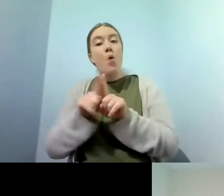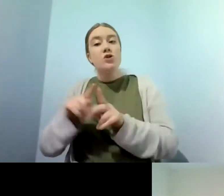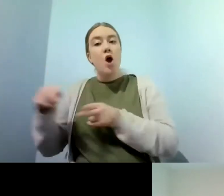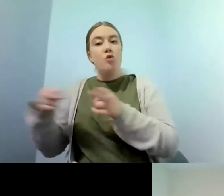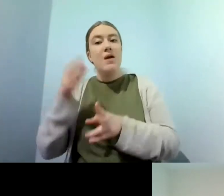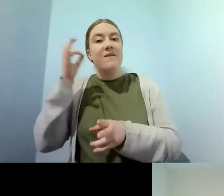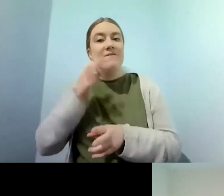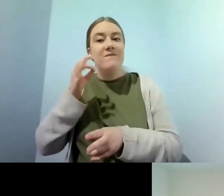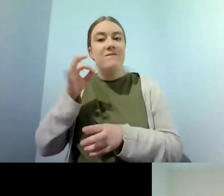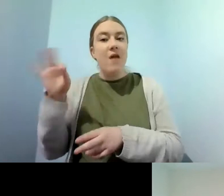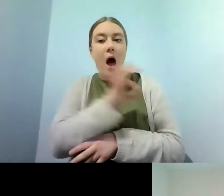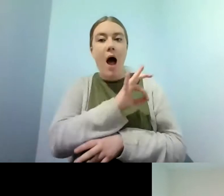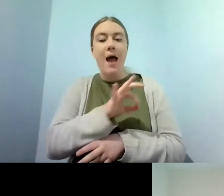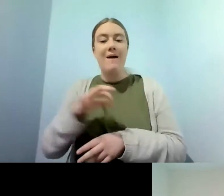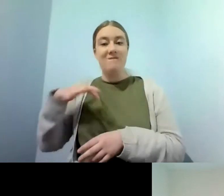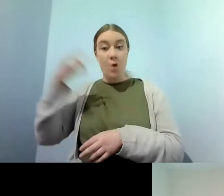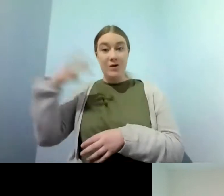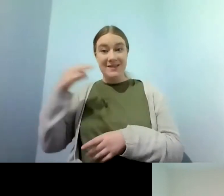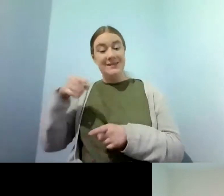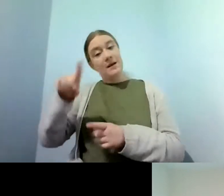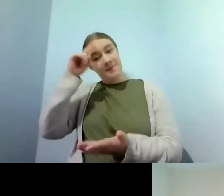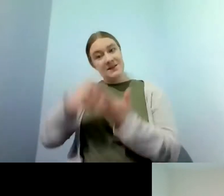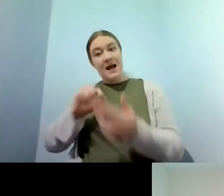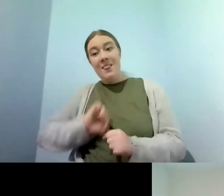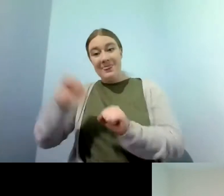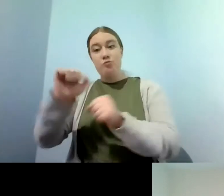site they want to to monitor so there's flexibility there as well